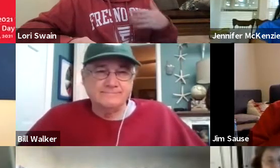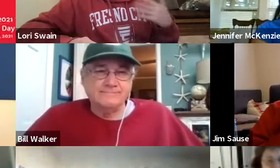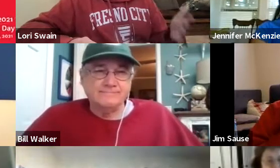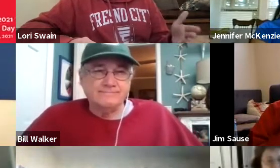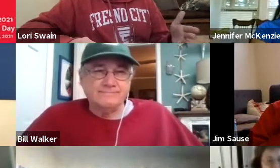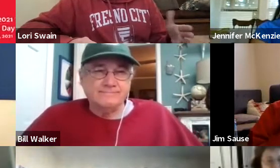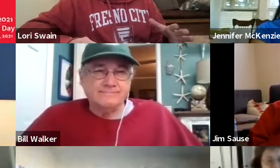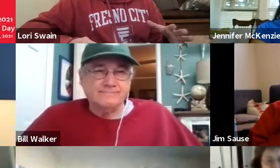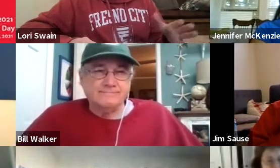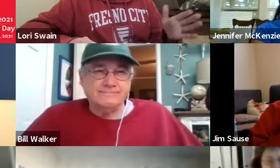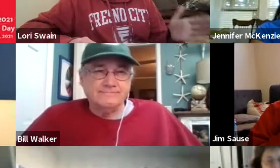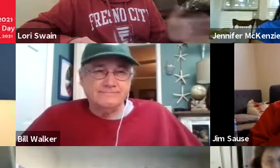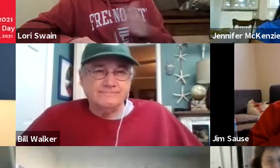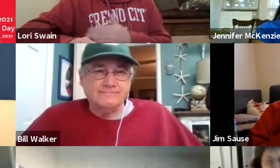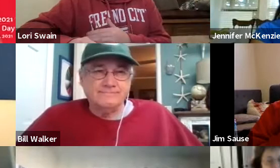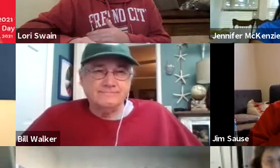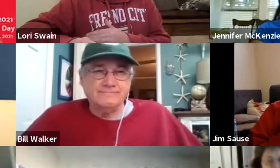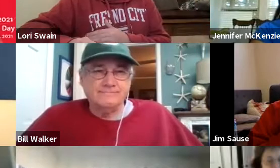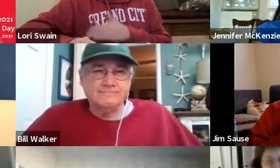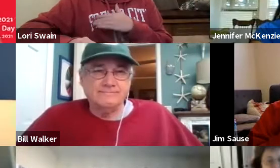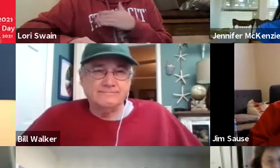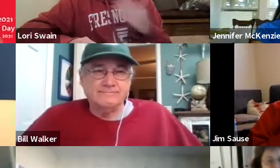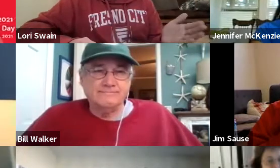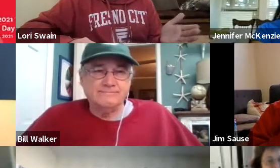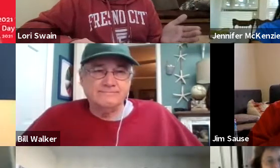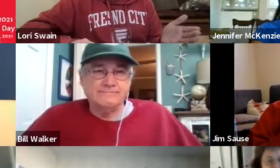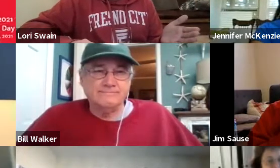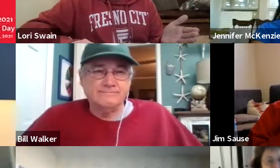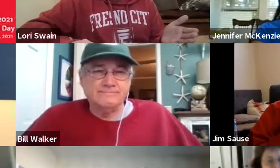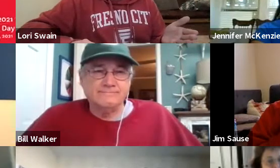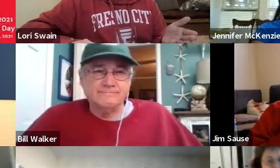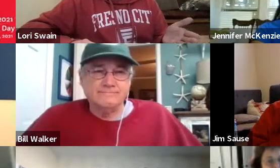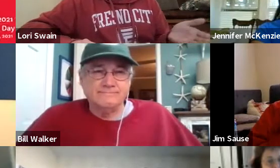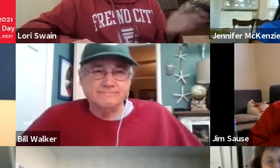then we had registration events. And then when we moved virtually, we had to figure out how to offer those same types of events